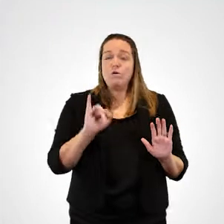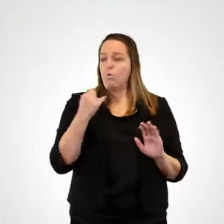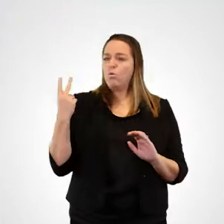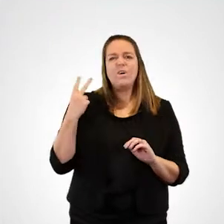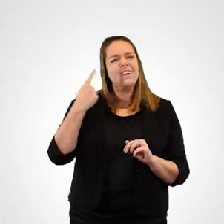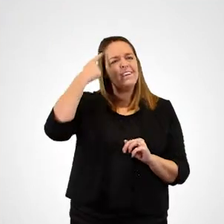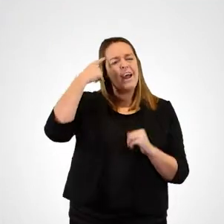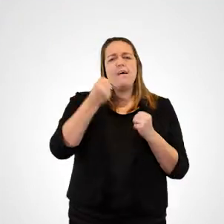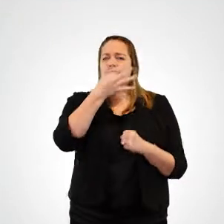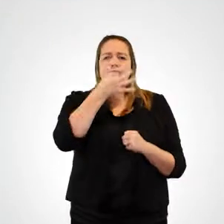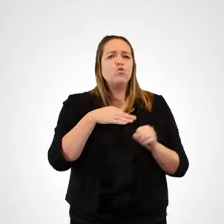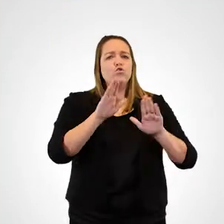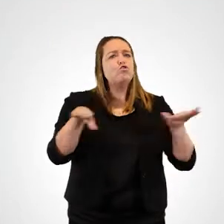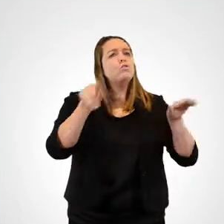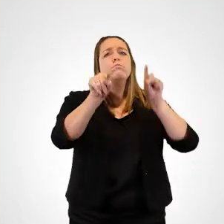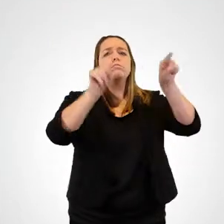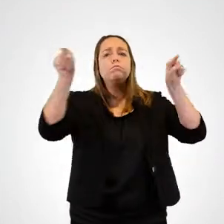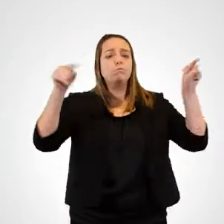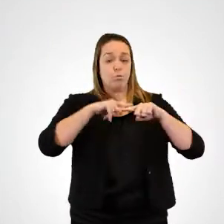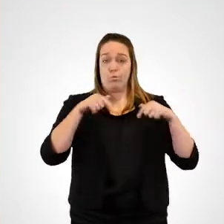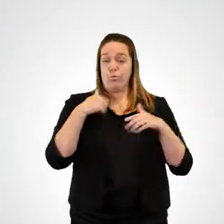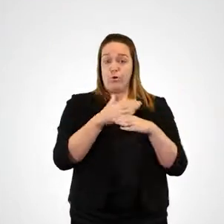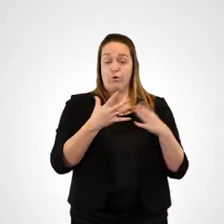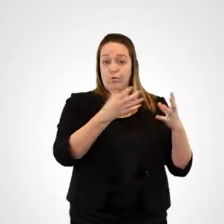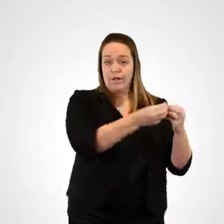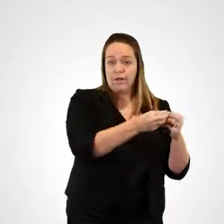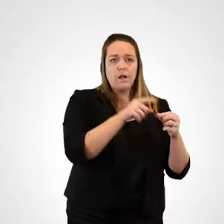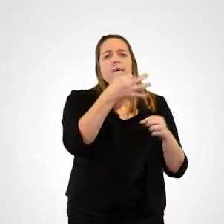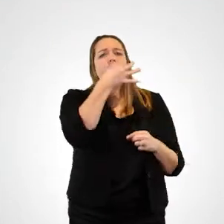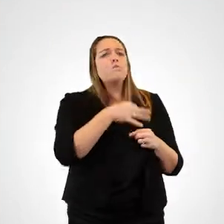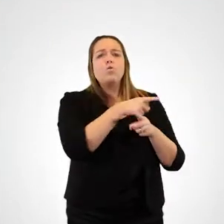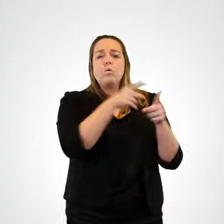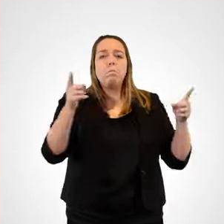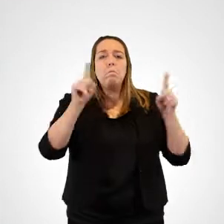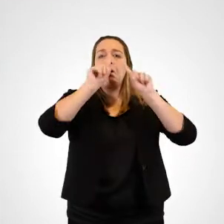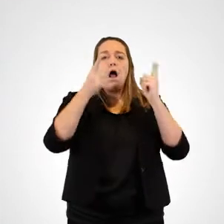there are very few children out there now that we're working with that can't make some meaningful use of hearing technologies.